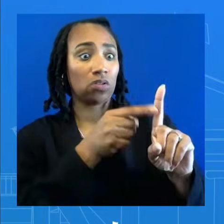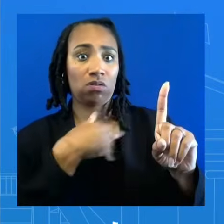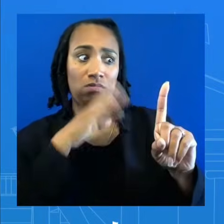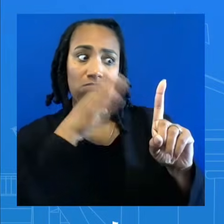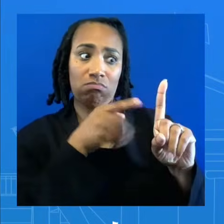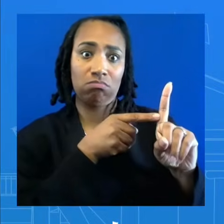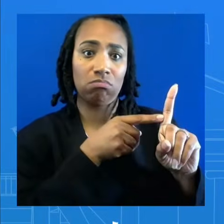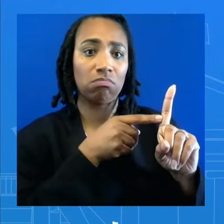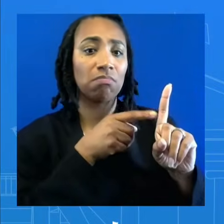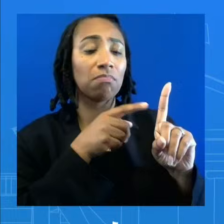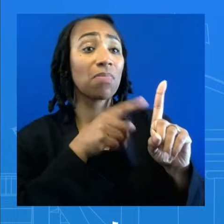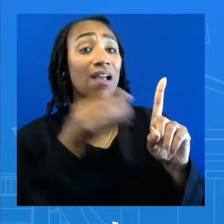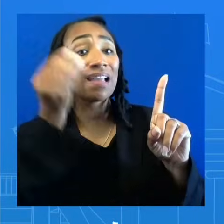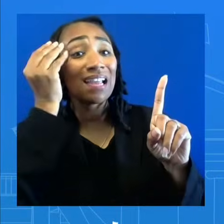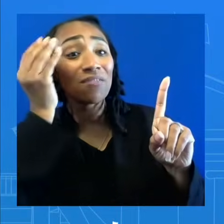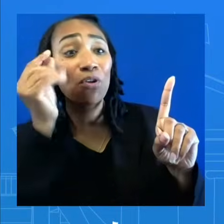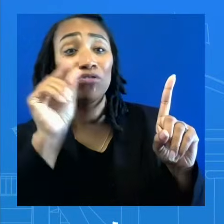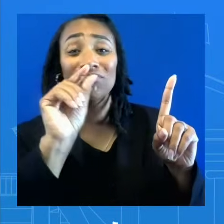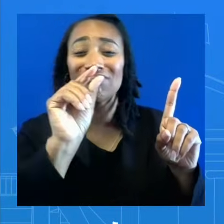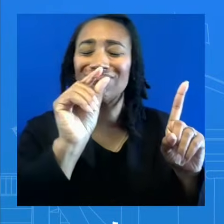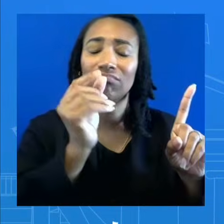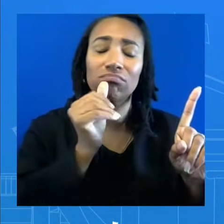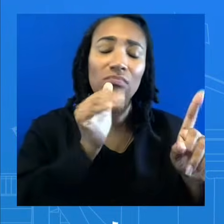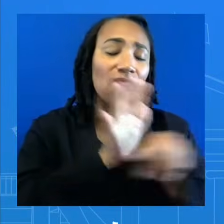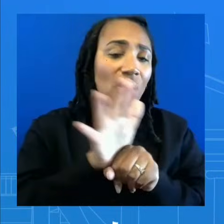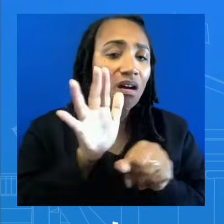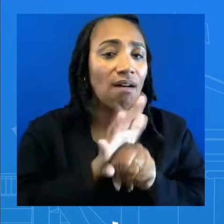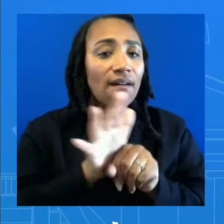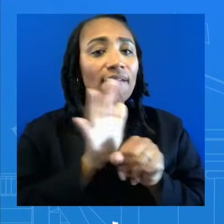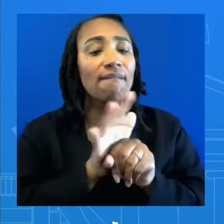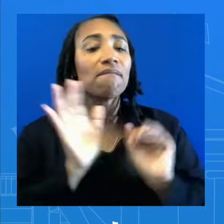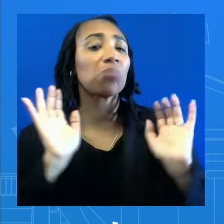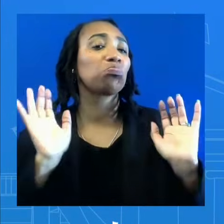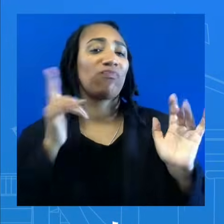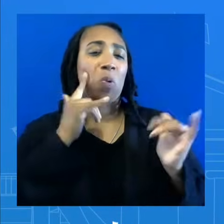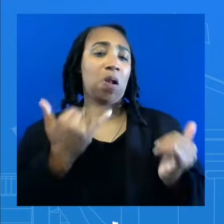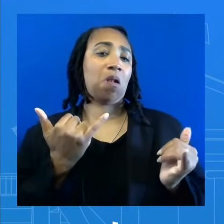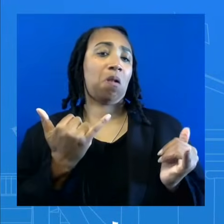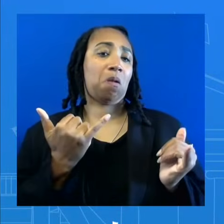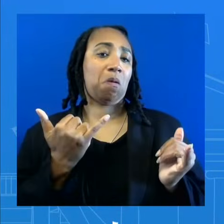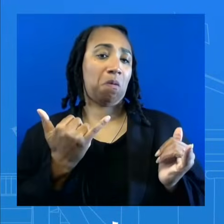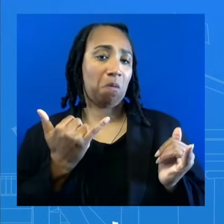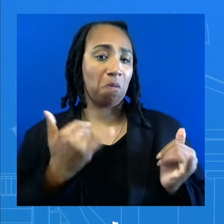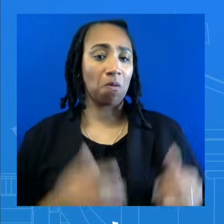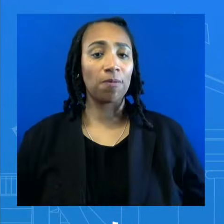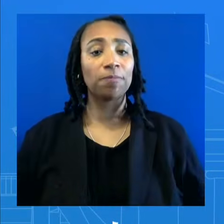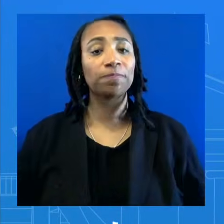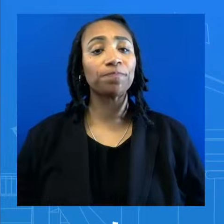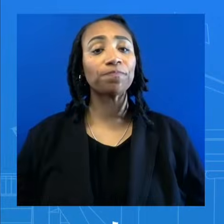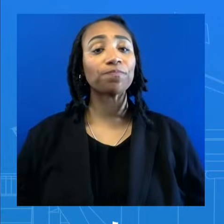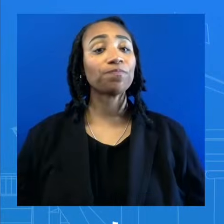So, we -- let's just not get ahead of where we are right now. Right now, we're really trying -- and we hope that developments in Syria